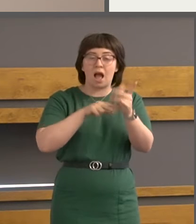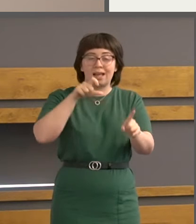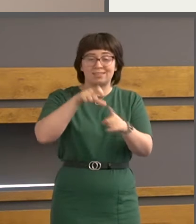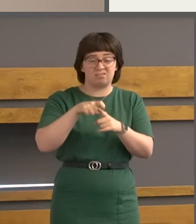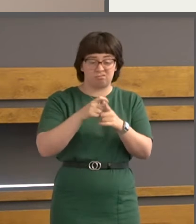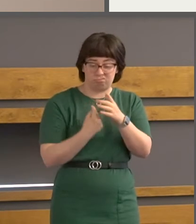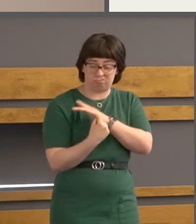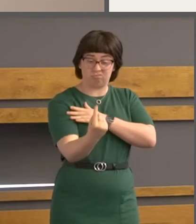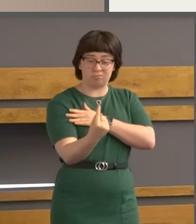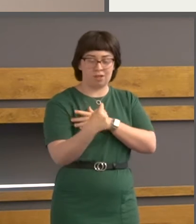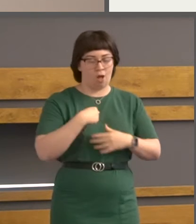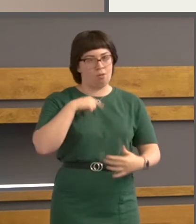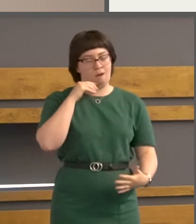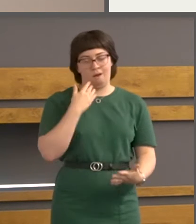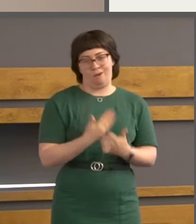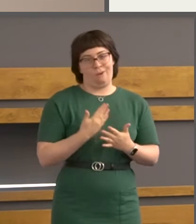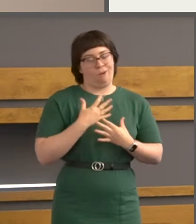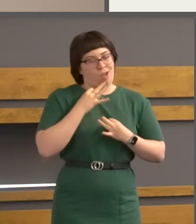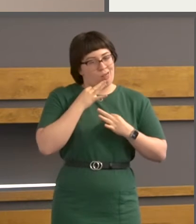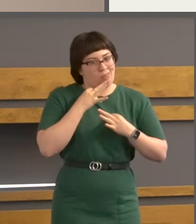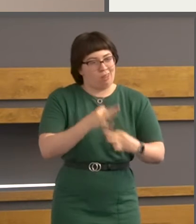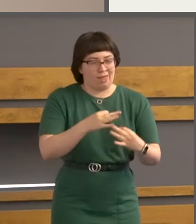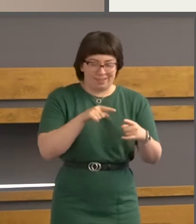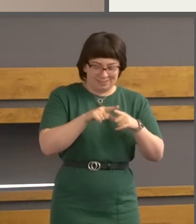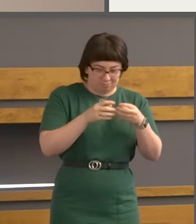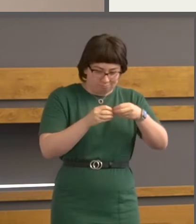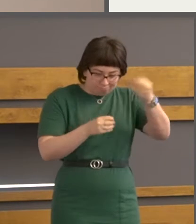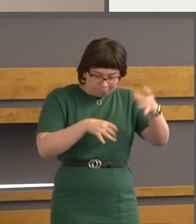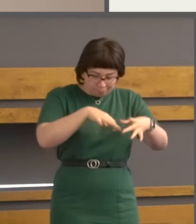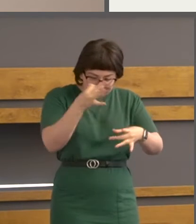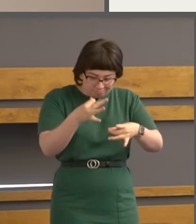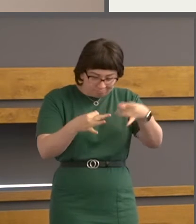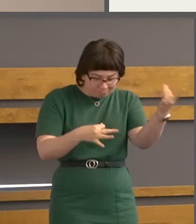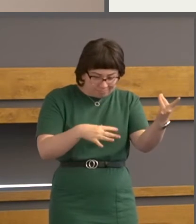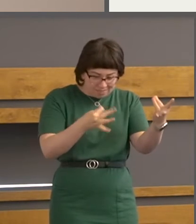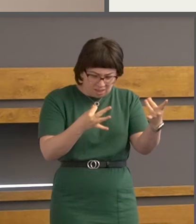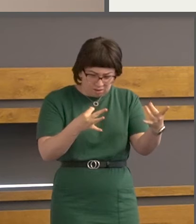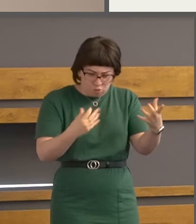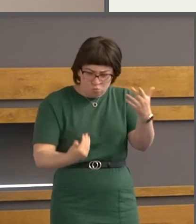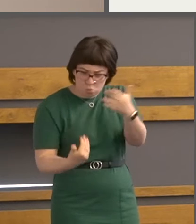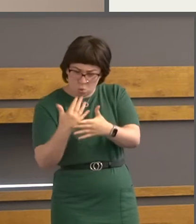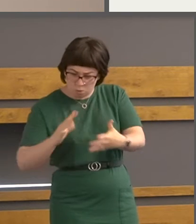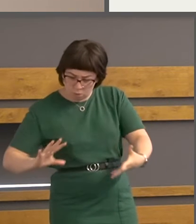So I became really obsessed with this idea of like a grid coming apart, and then these sort of, these kind of new binds forming.